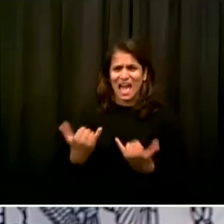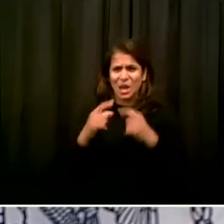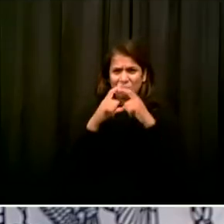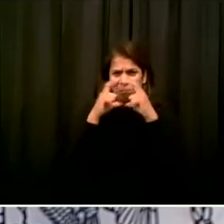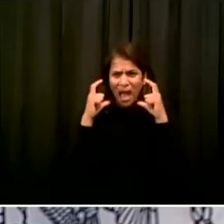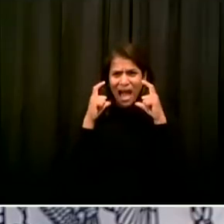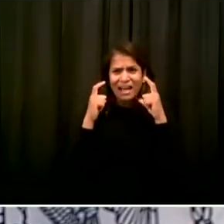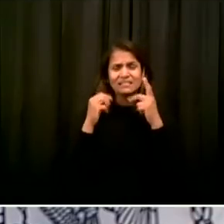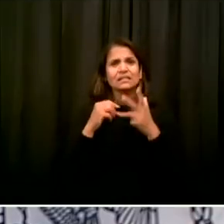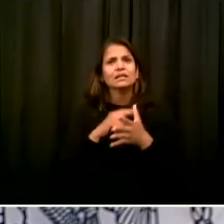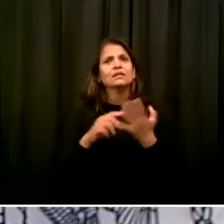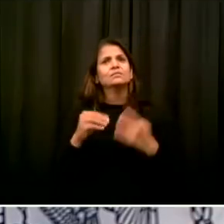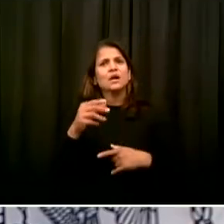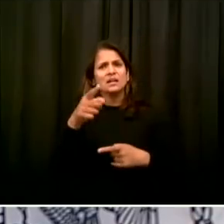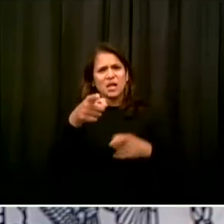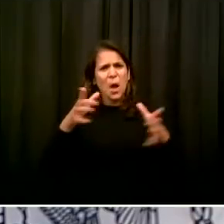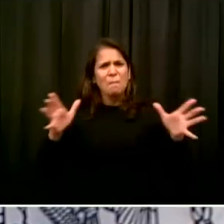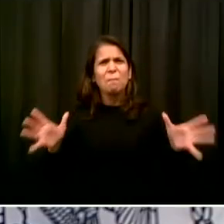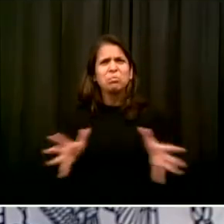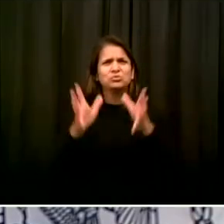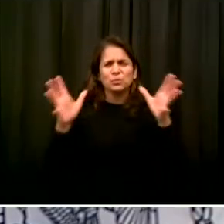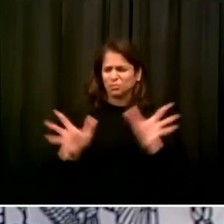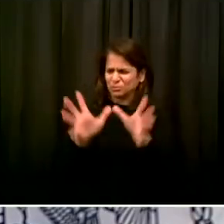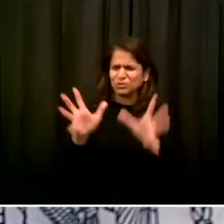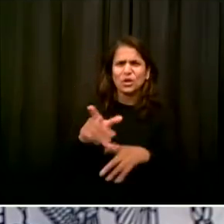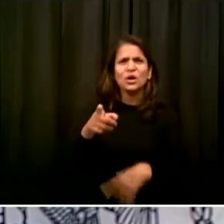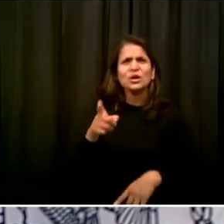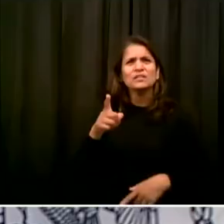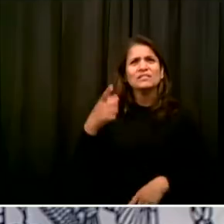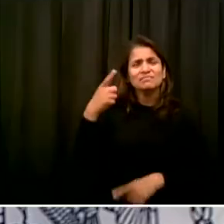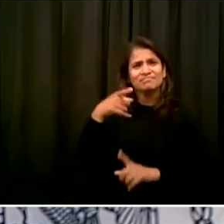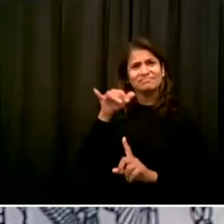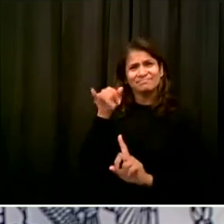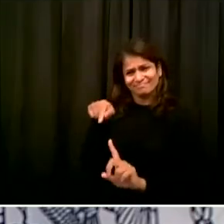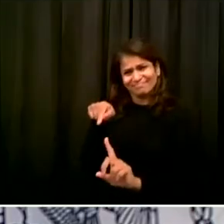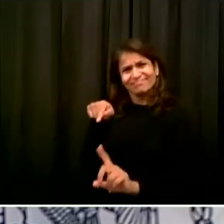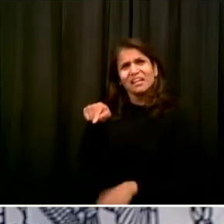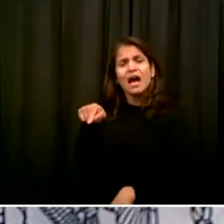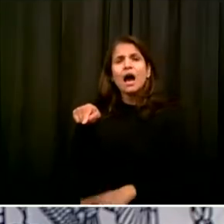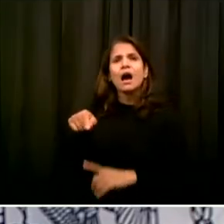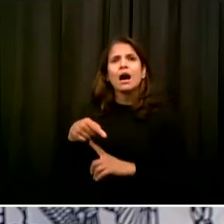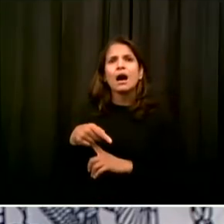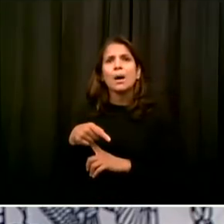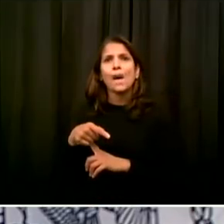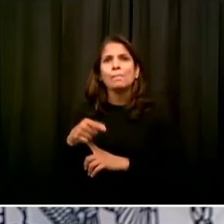IN LIGHT OF